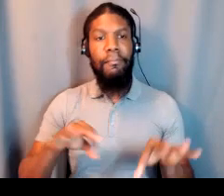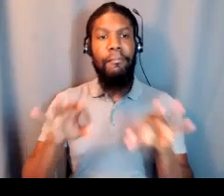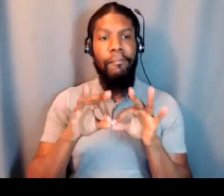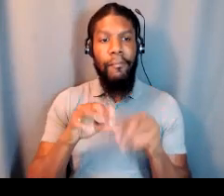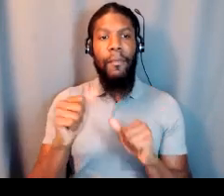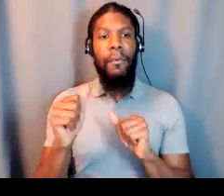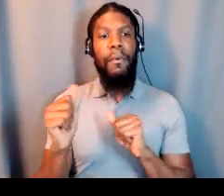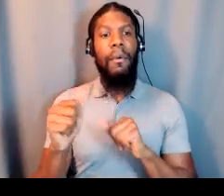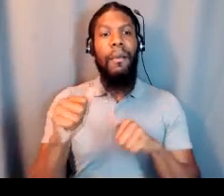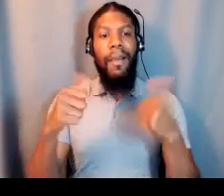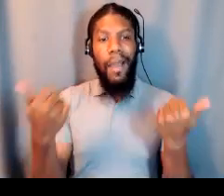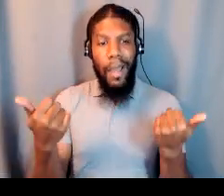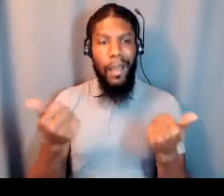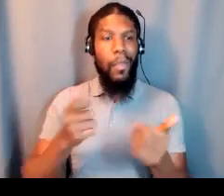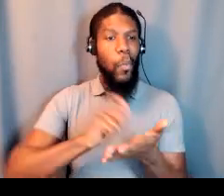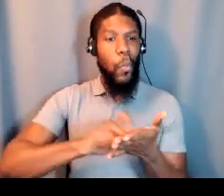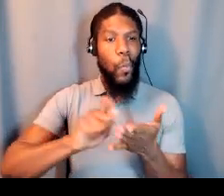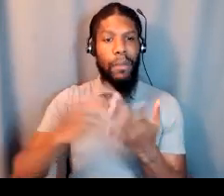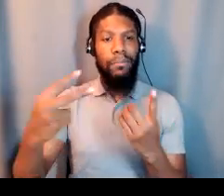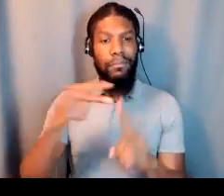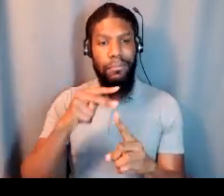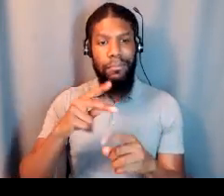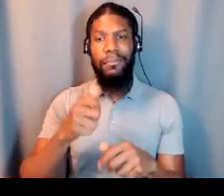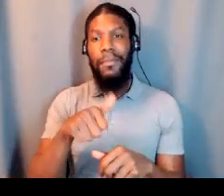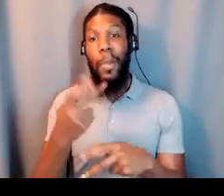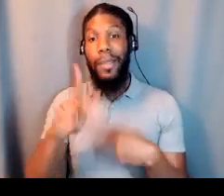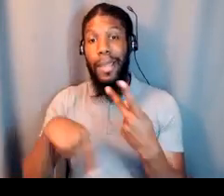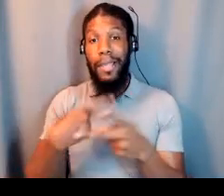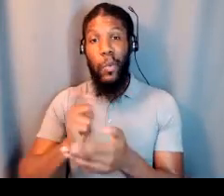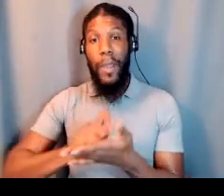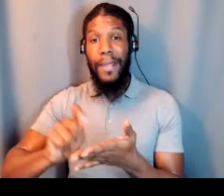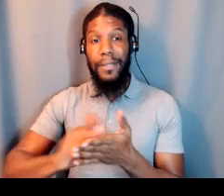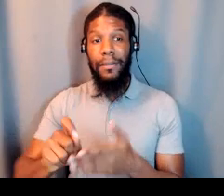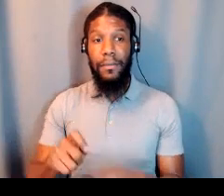valuing other kinds of writing. One thing we began to do at HACC [Harrisburg Area Community College] is offering tutoring